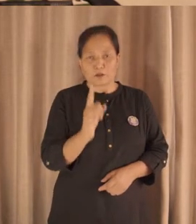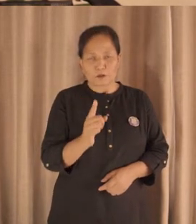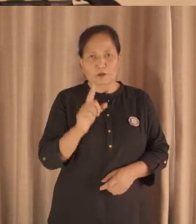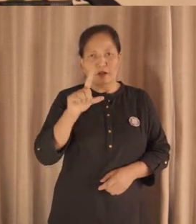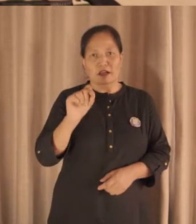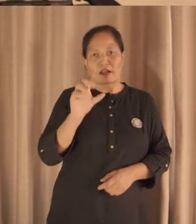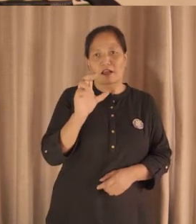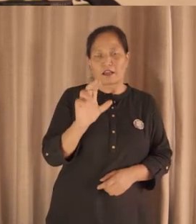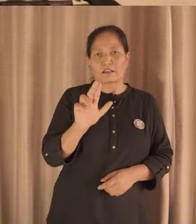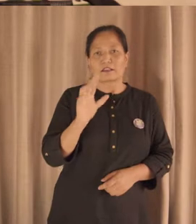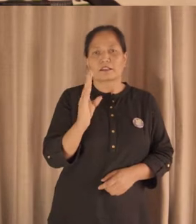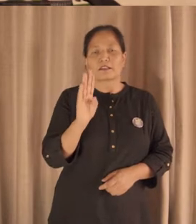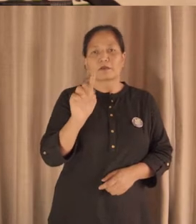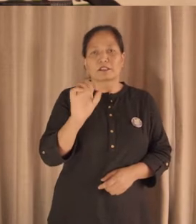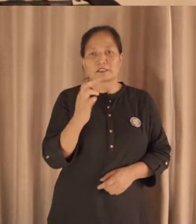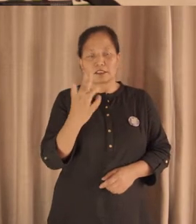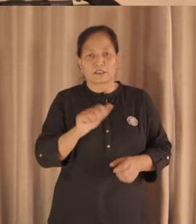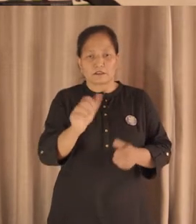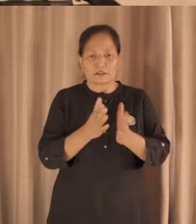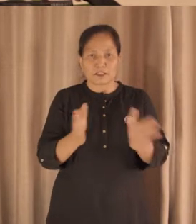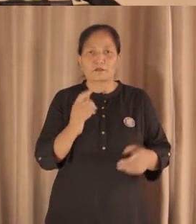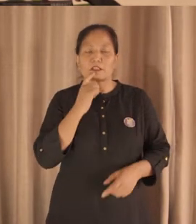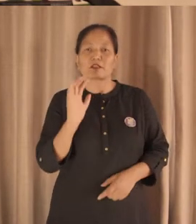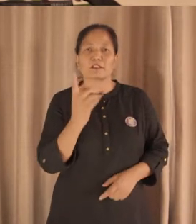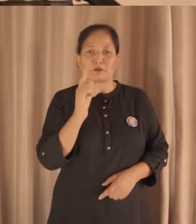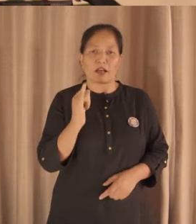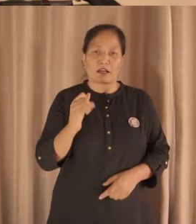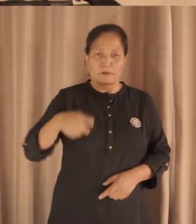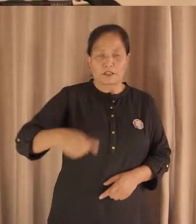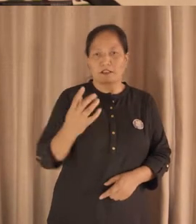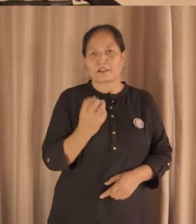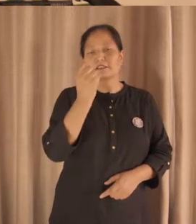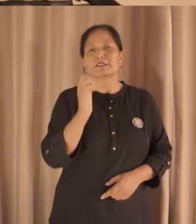to get a clear picture on what IP rights mean. Indigenous people are those who have their